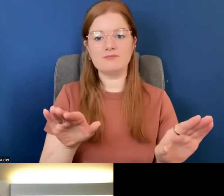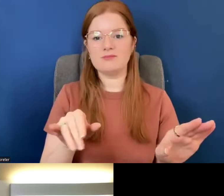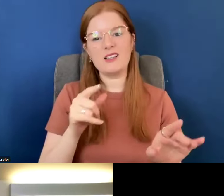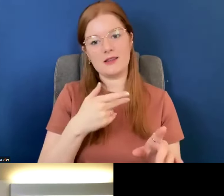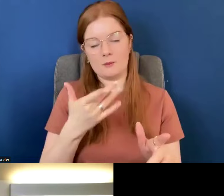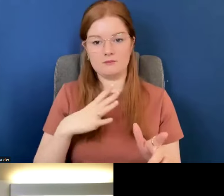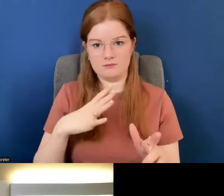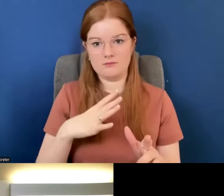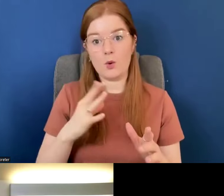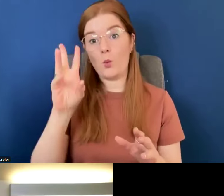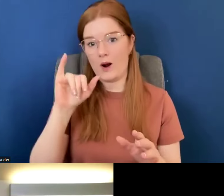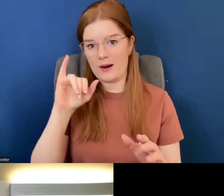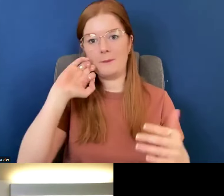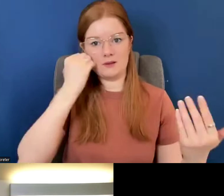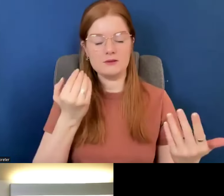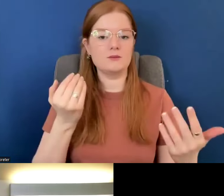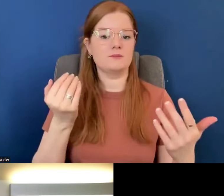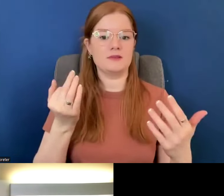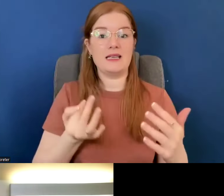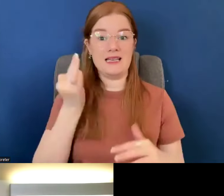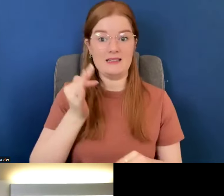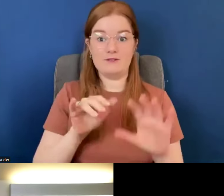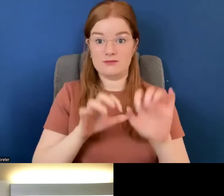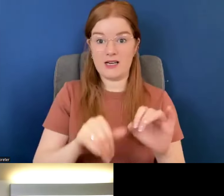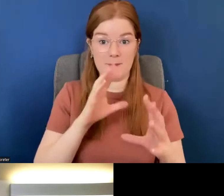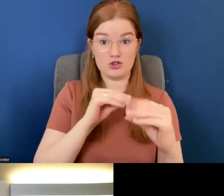very helpful. The reason for this is because if you do type into that box, it pops up